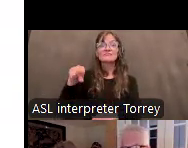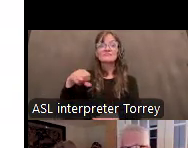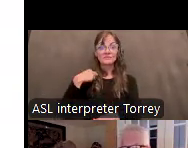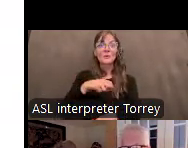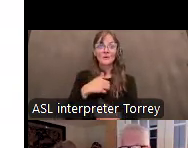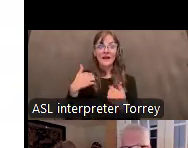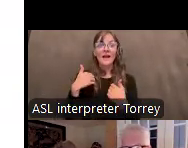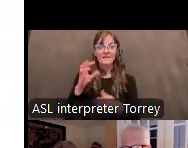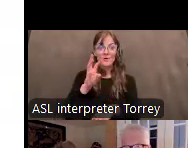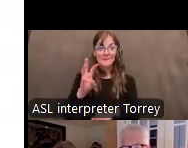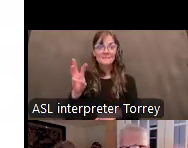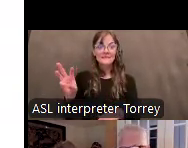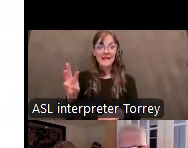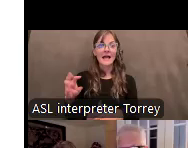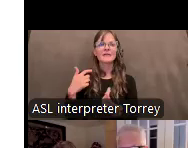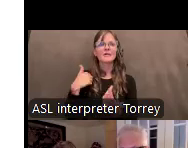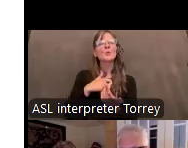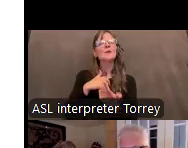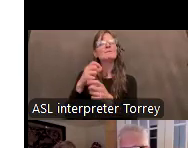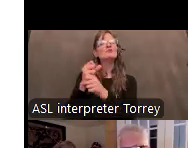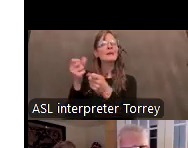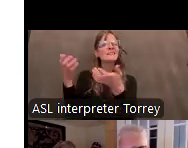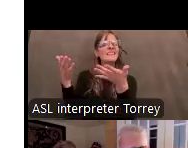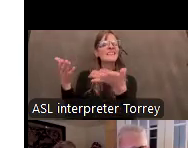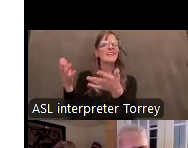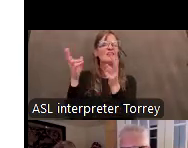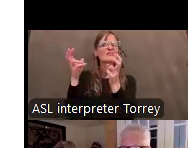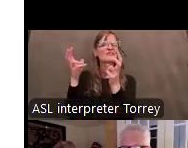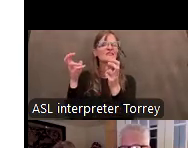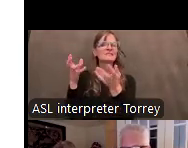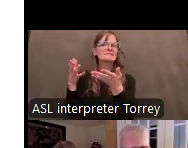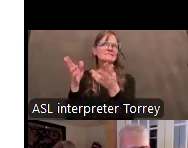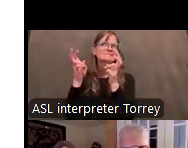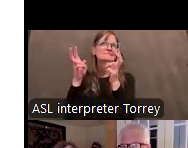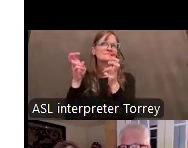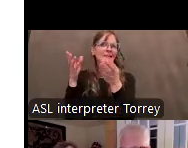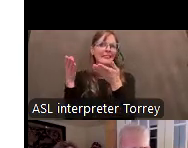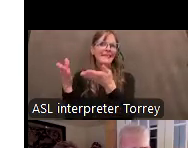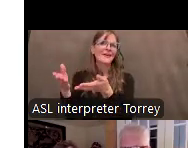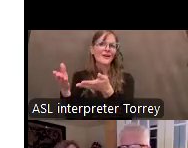to use advertising to tell people about where to go. So we need a there, there,